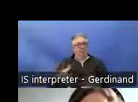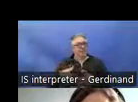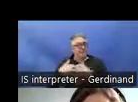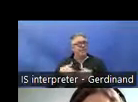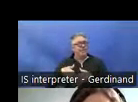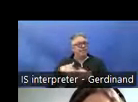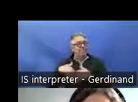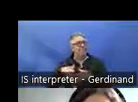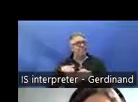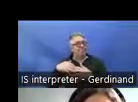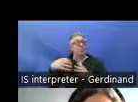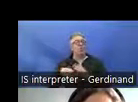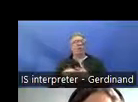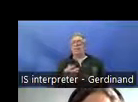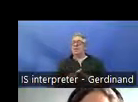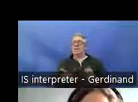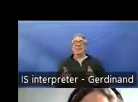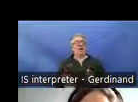need something more fixed and lasting.